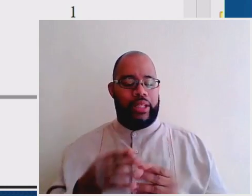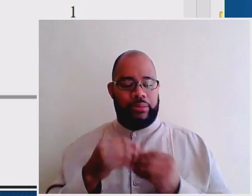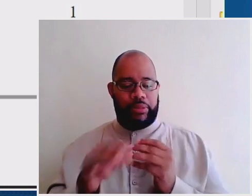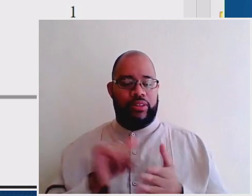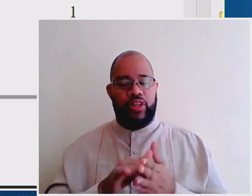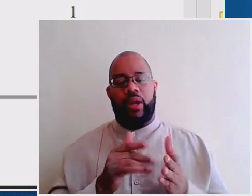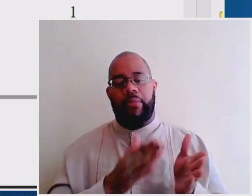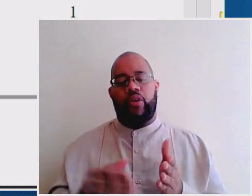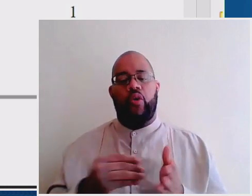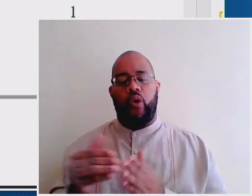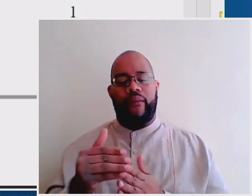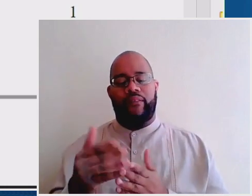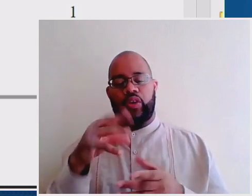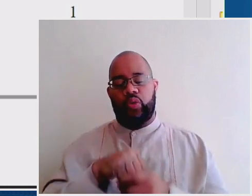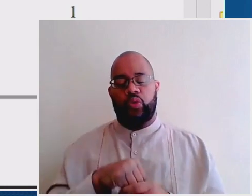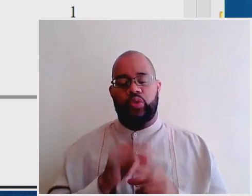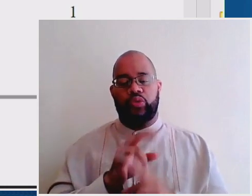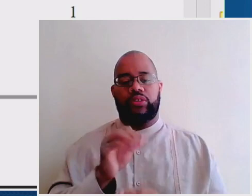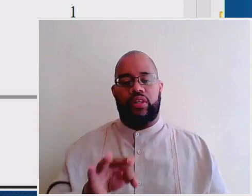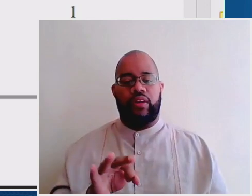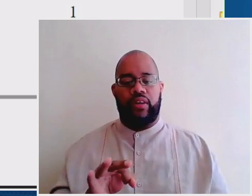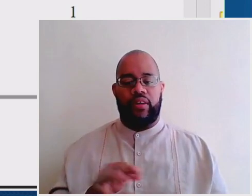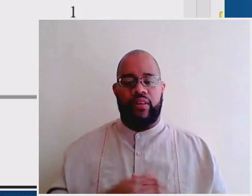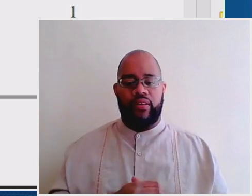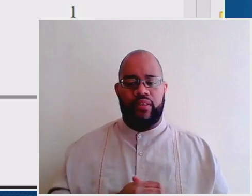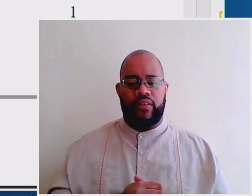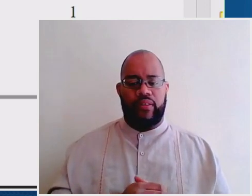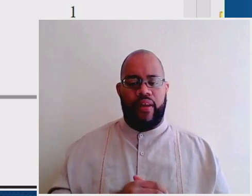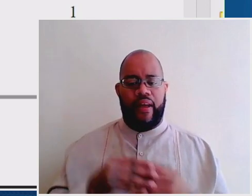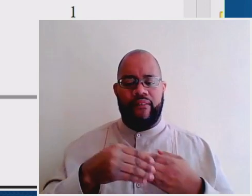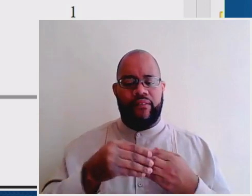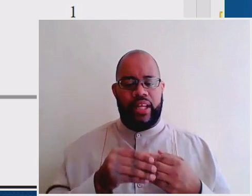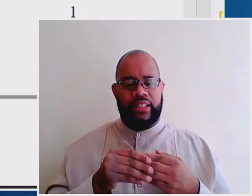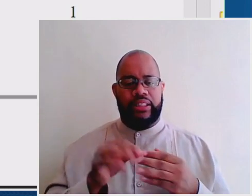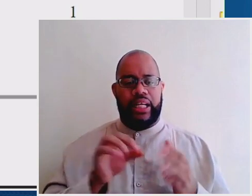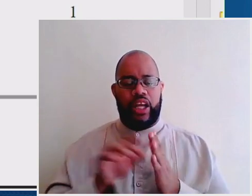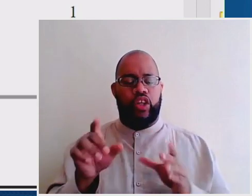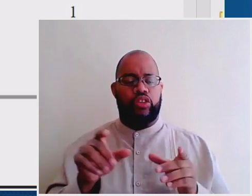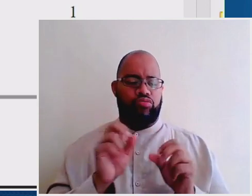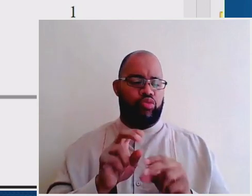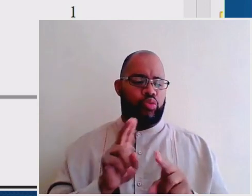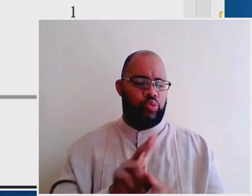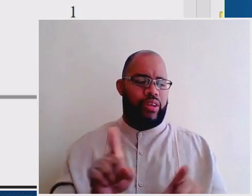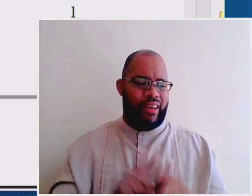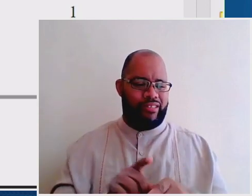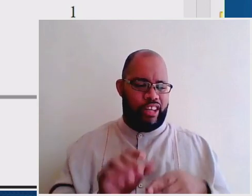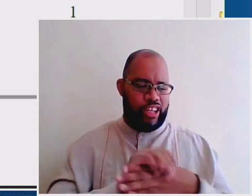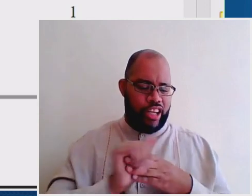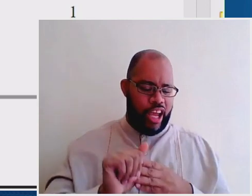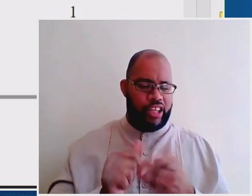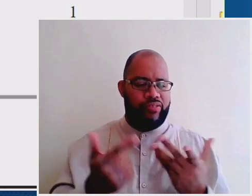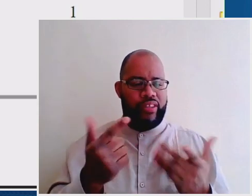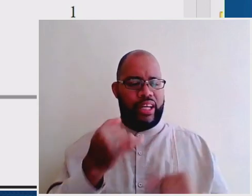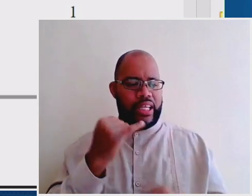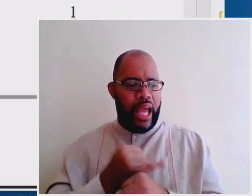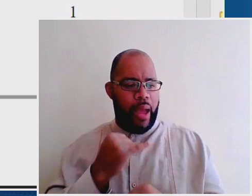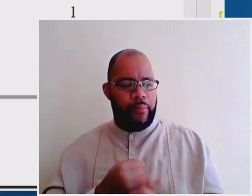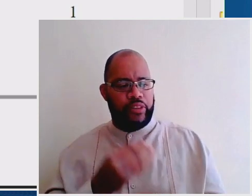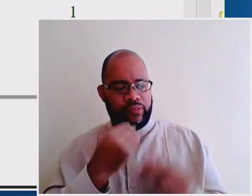use of flex accounts that can be used like cash to cover expenses at campus grocery stores, food courts, and other meals if